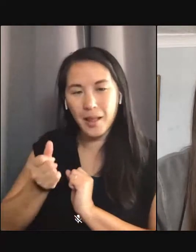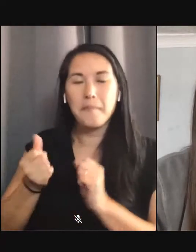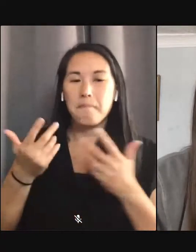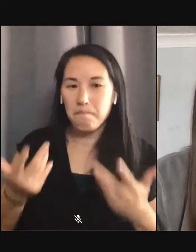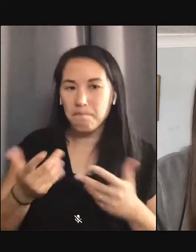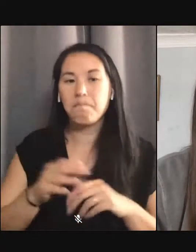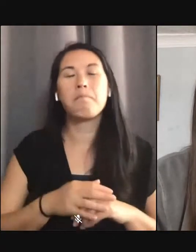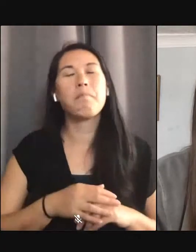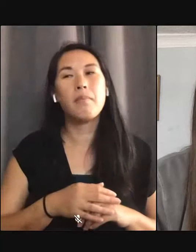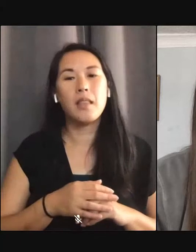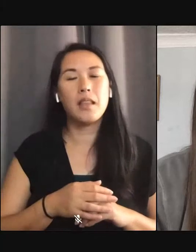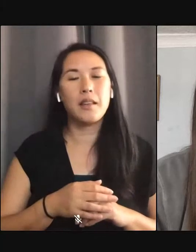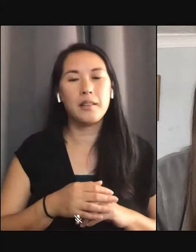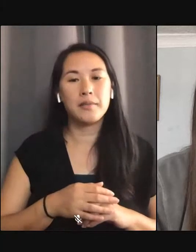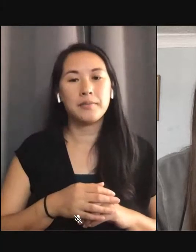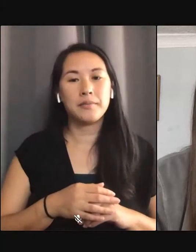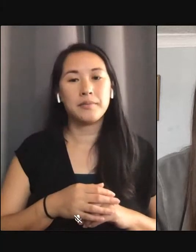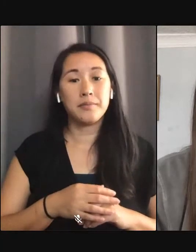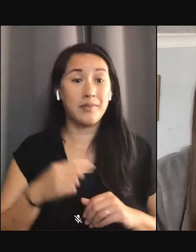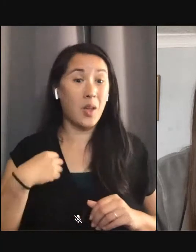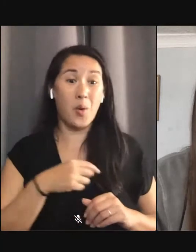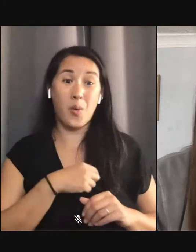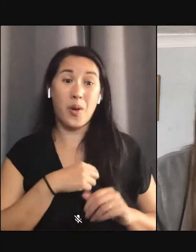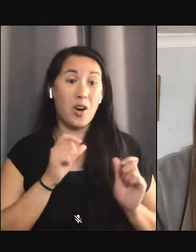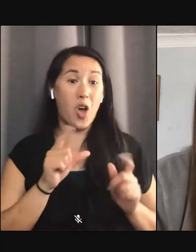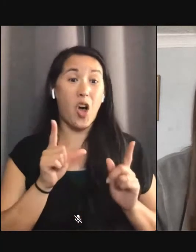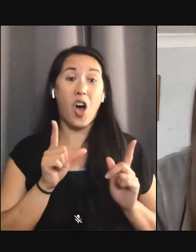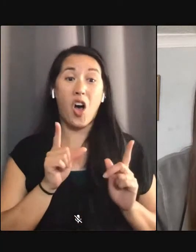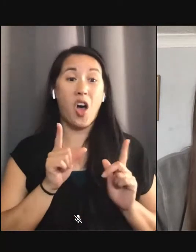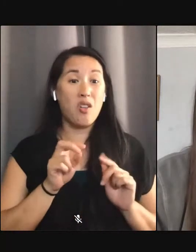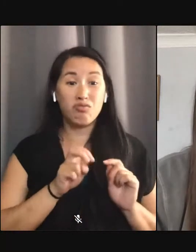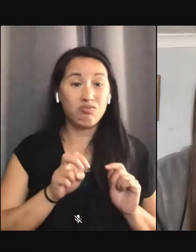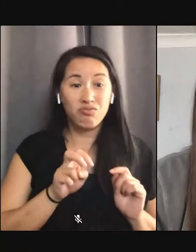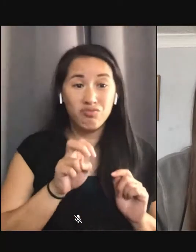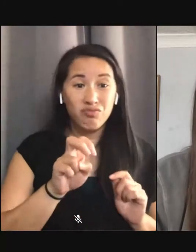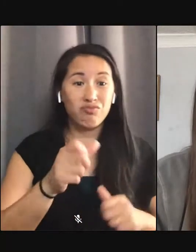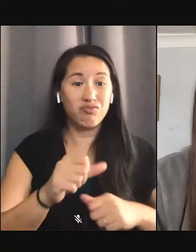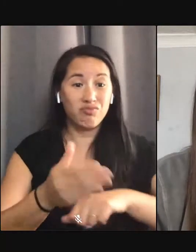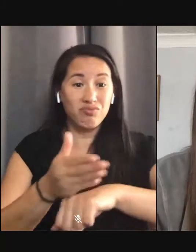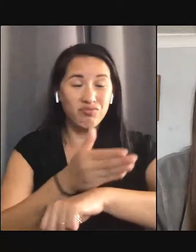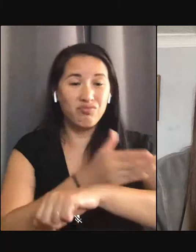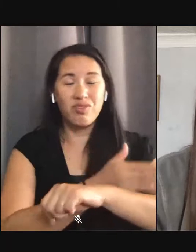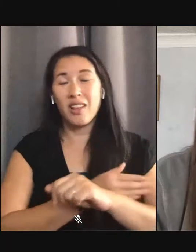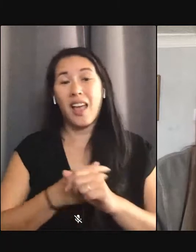that really we're all on a journey and somebody may be missed out however it would be good